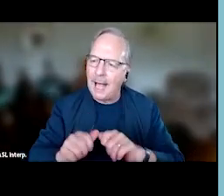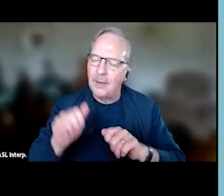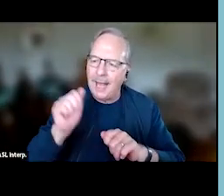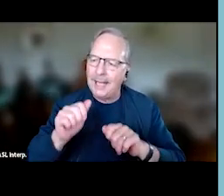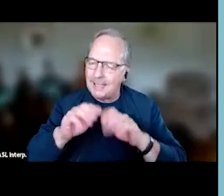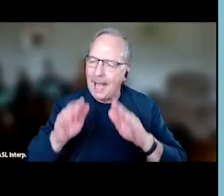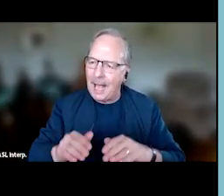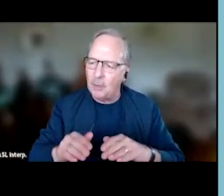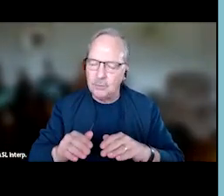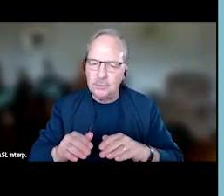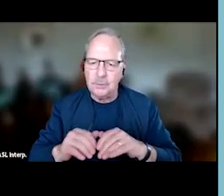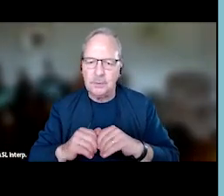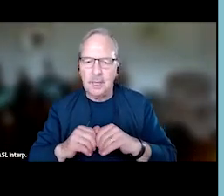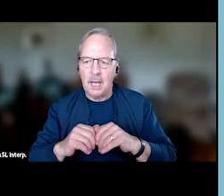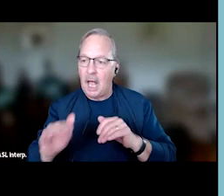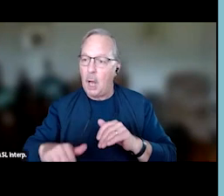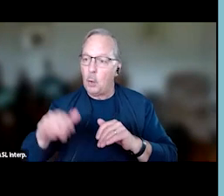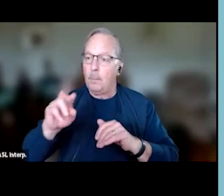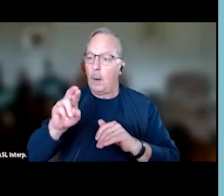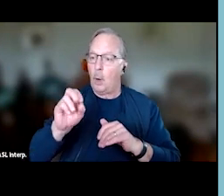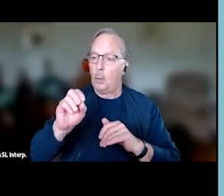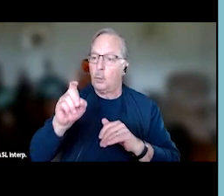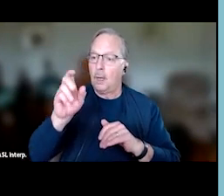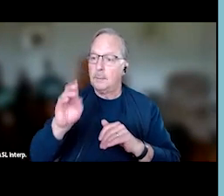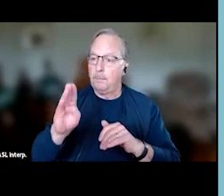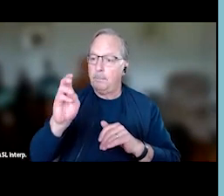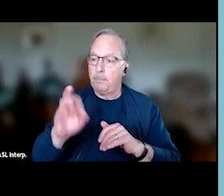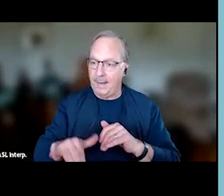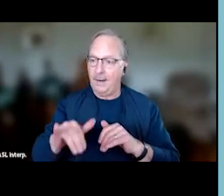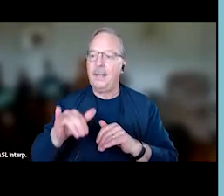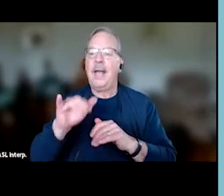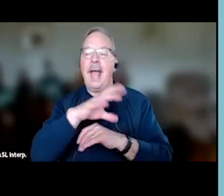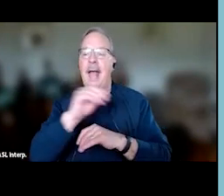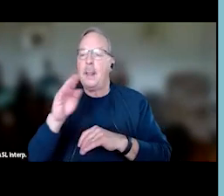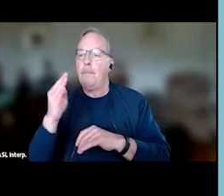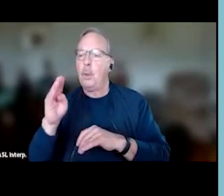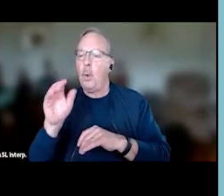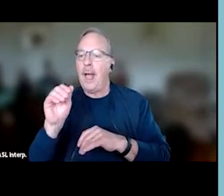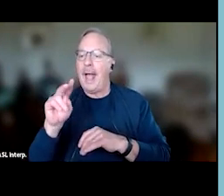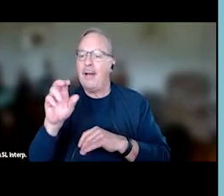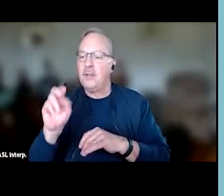I grew up in the Roxbury end of Blue Avenue in Boston, Massachusetts in the area when...